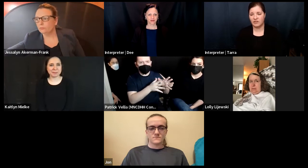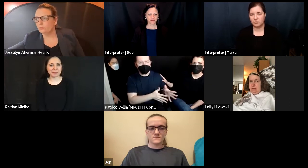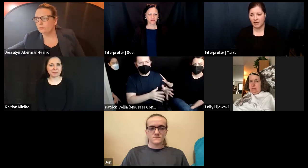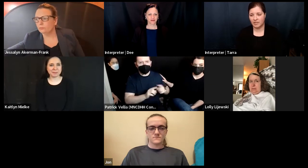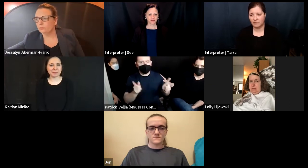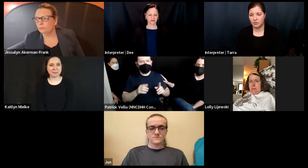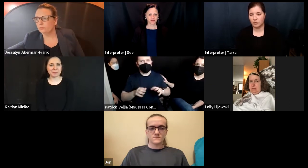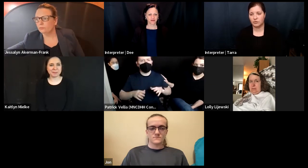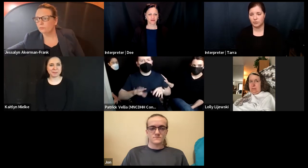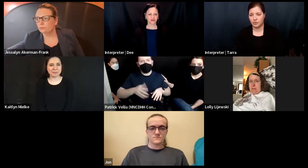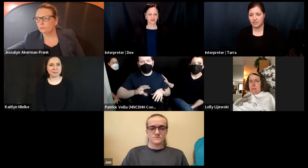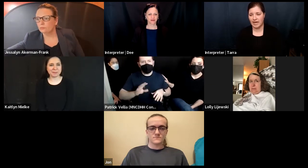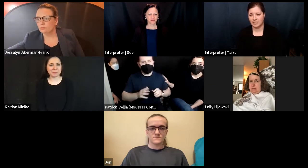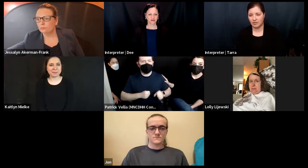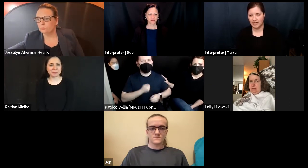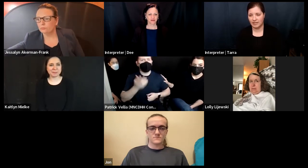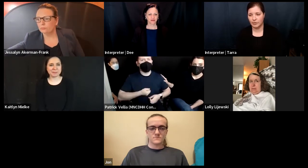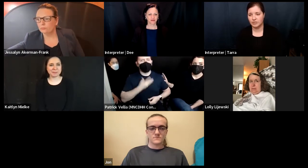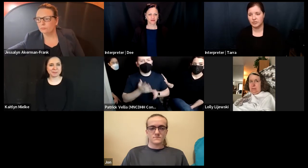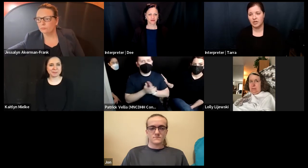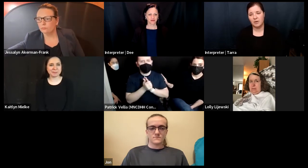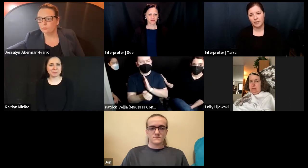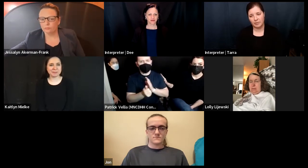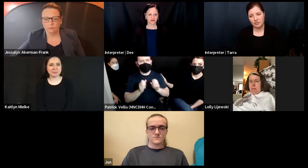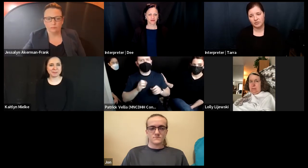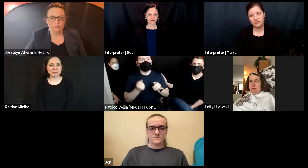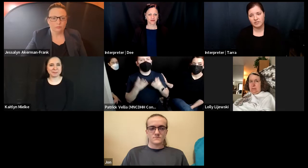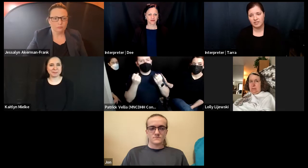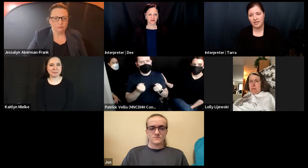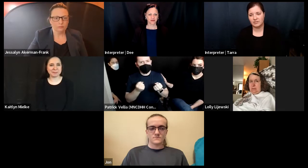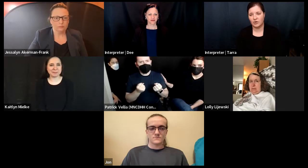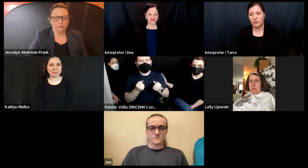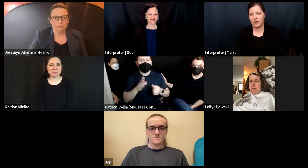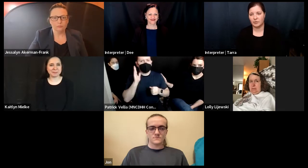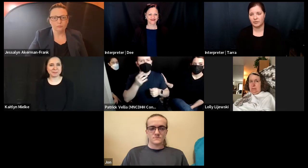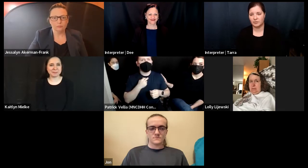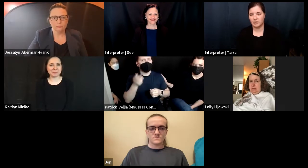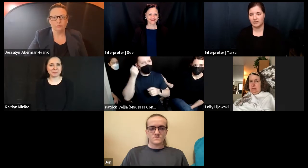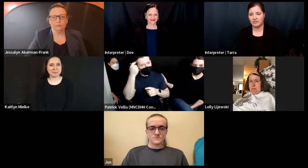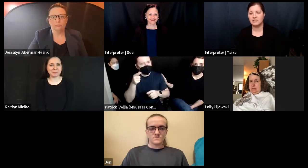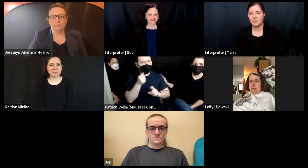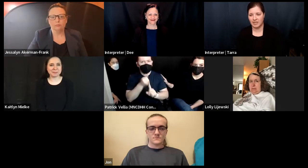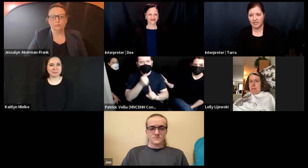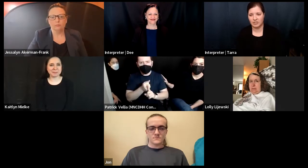will be changing language to spoken English.